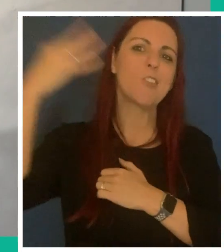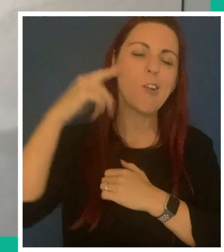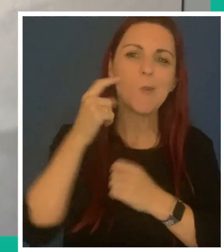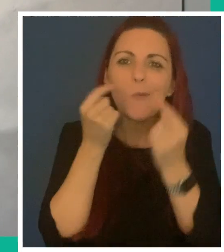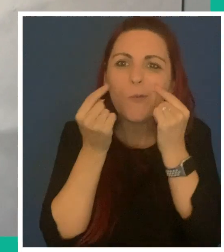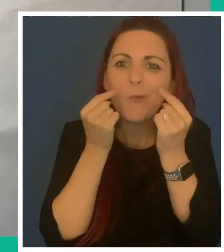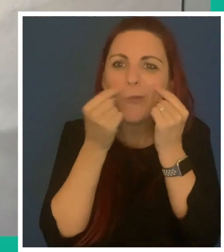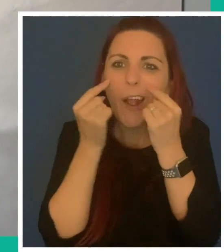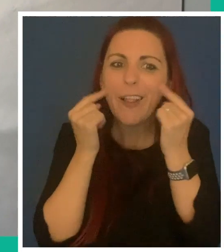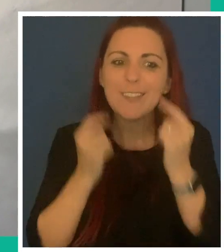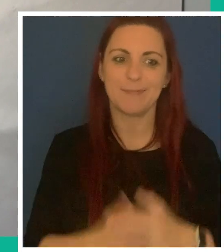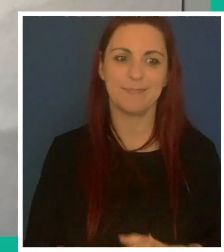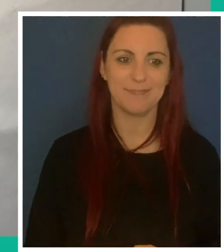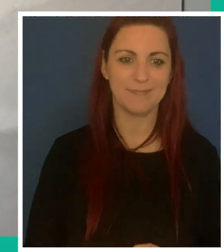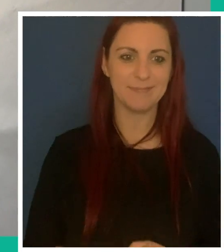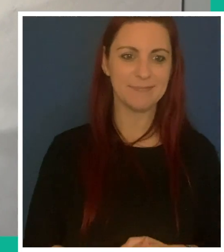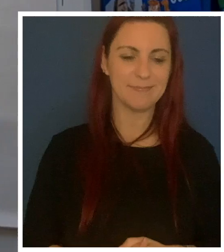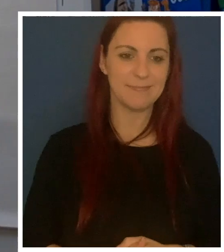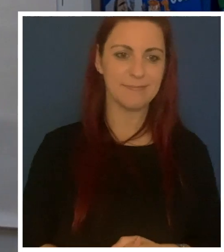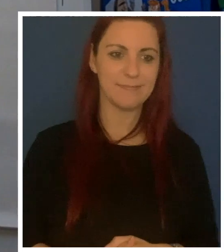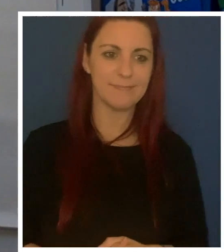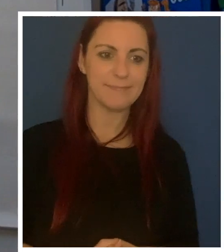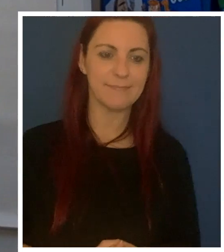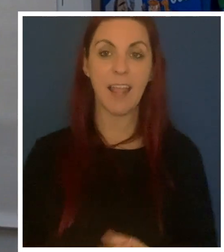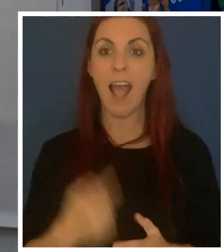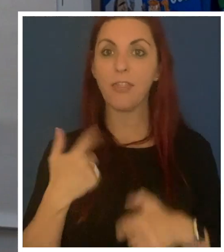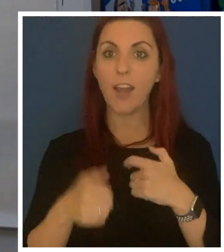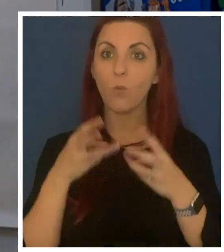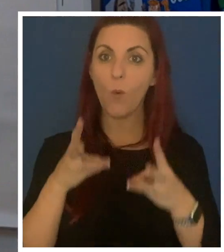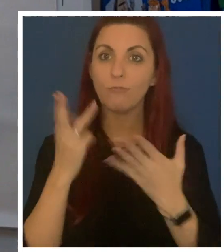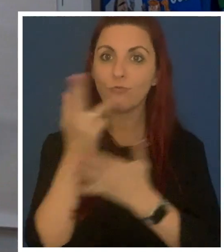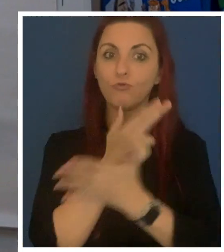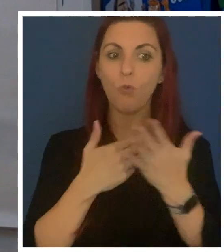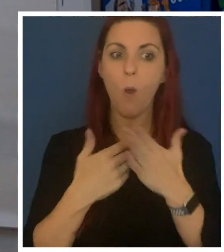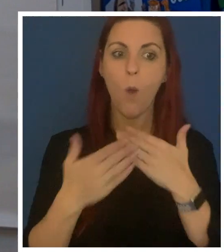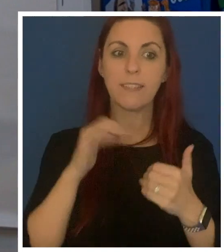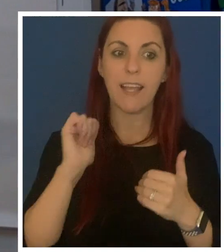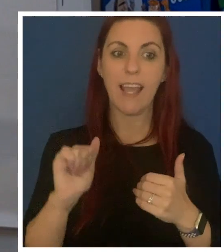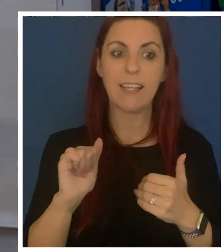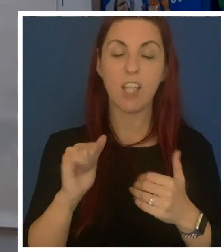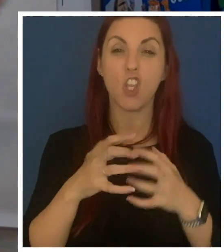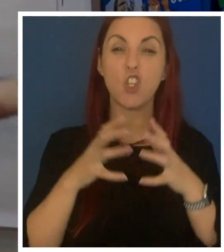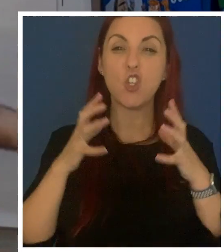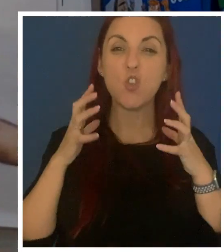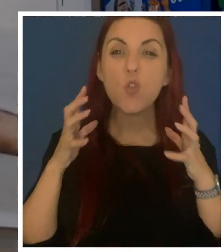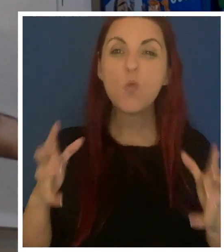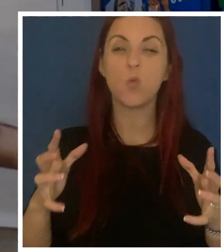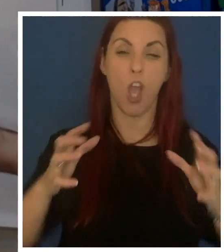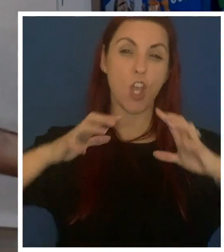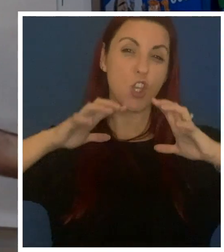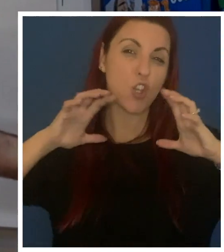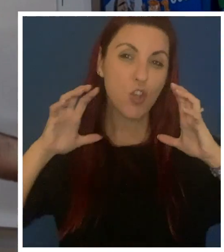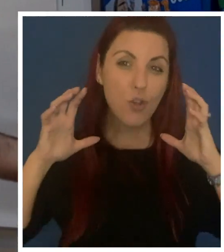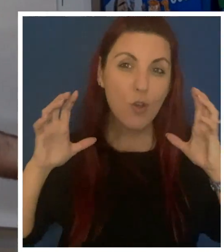on his snout there and then we're going to draw his huge, huge, humongously